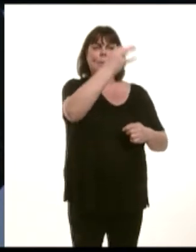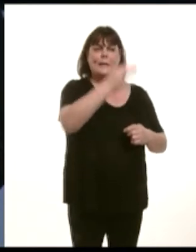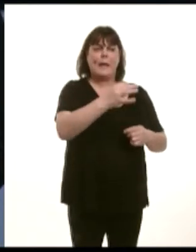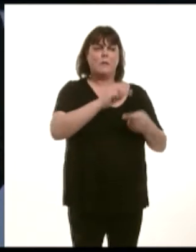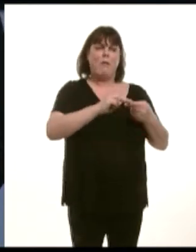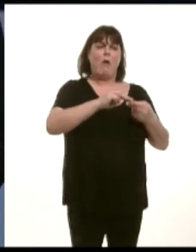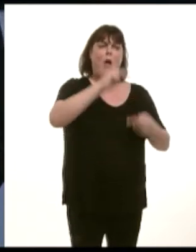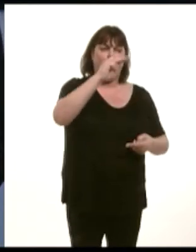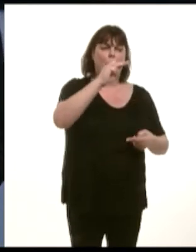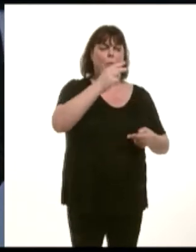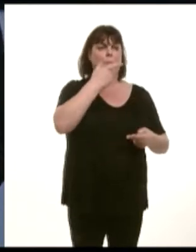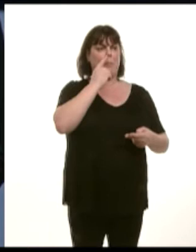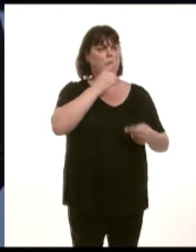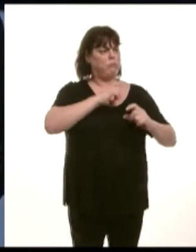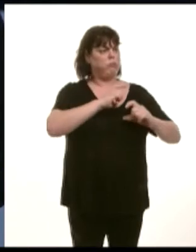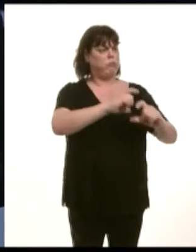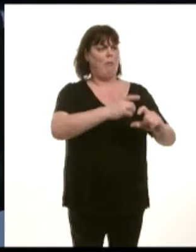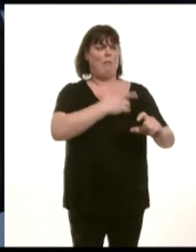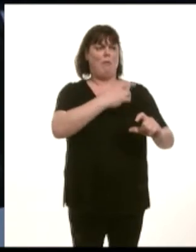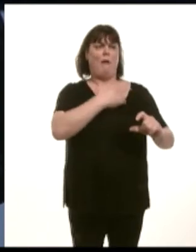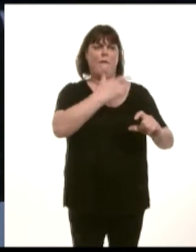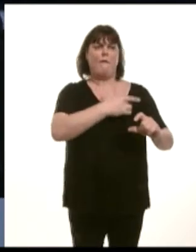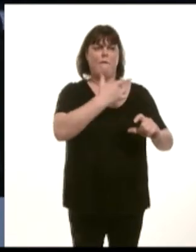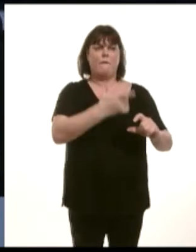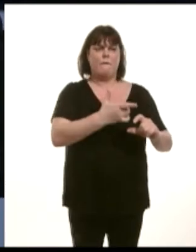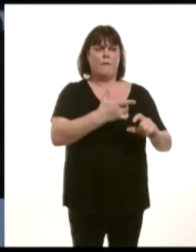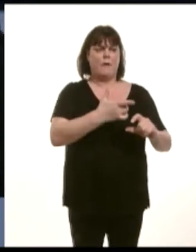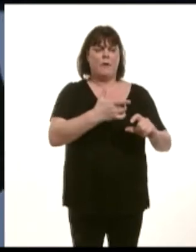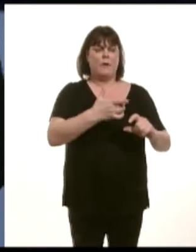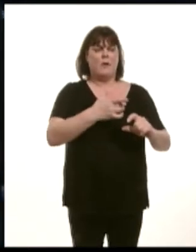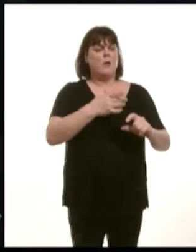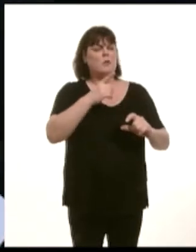what is your Welsh Government doing to increase the take-up of cardiac rehabilitation in Wales?